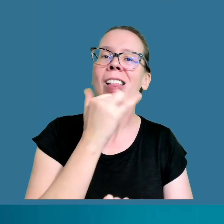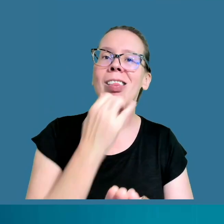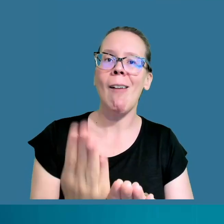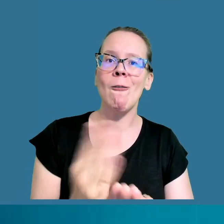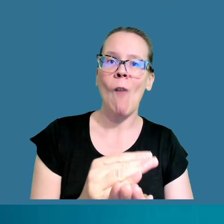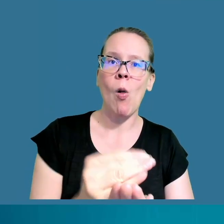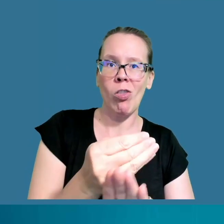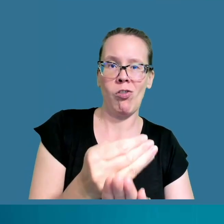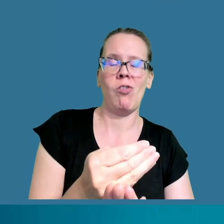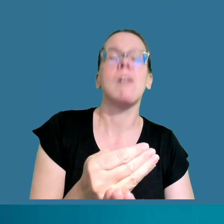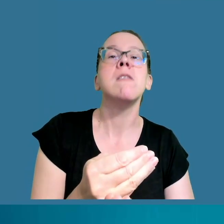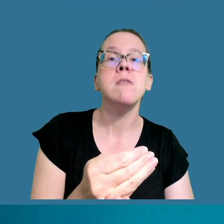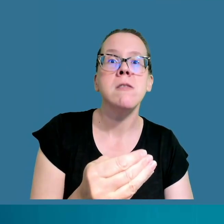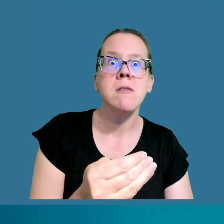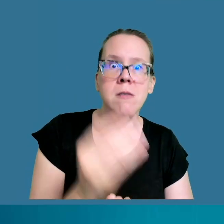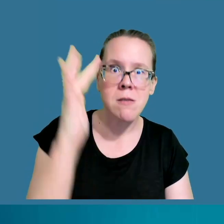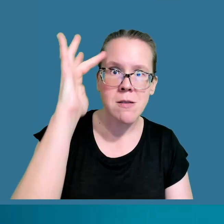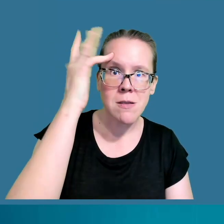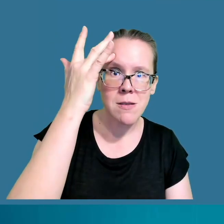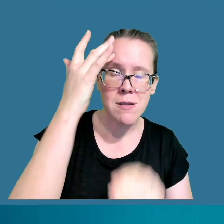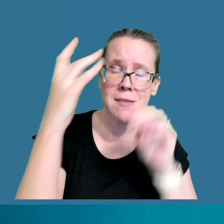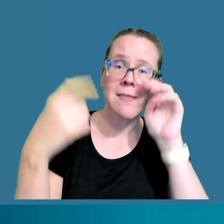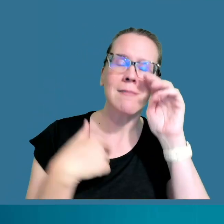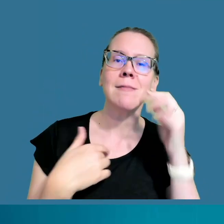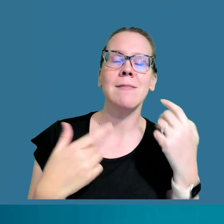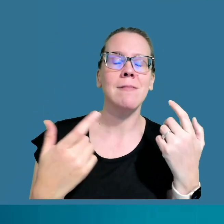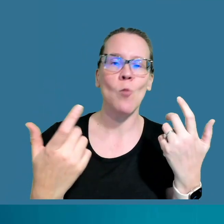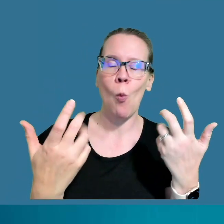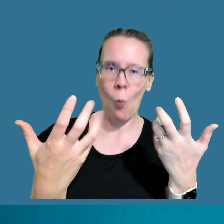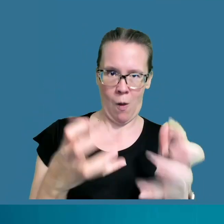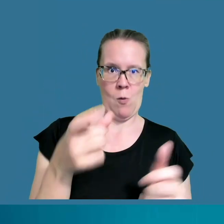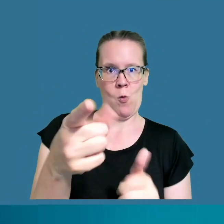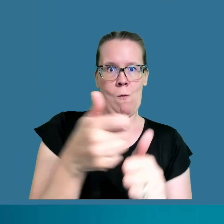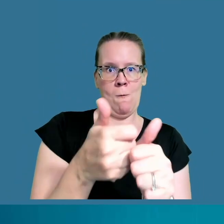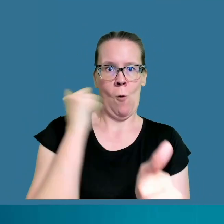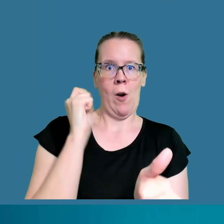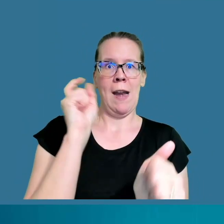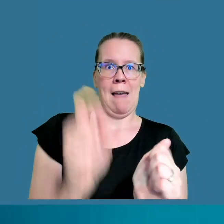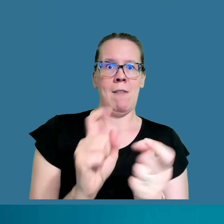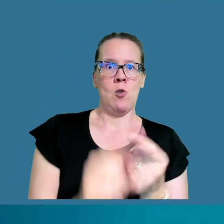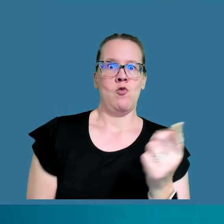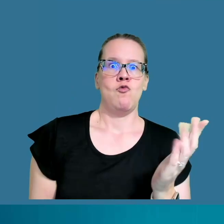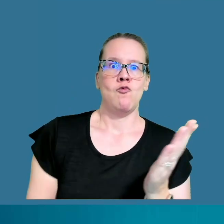and then when you open up the pattern, you see this little weird raw edged tab of fabric sticking